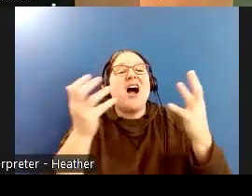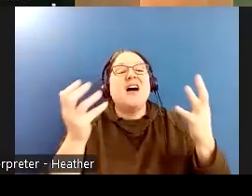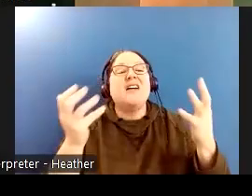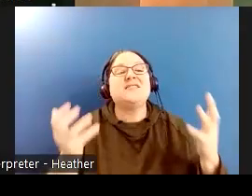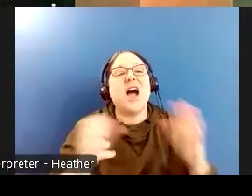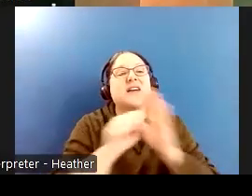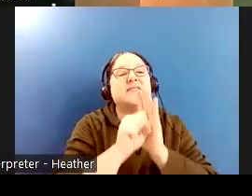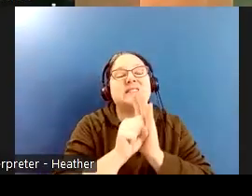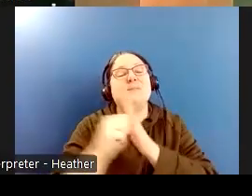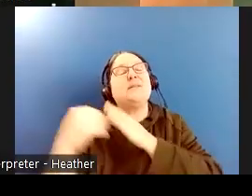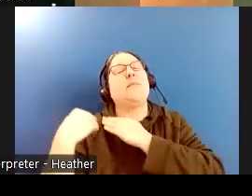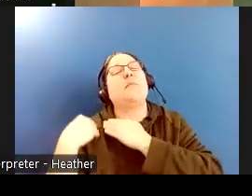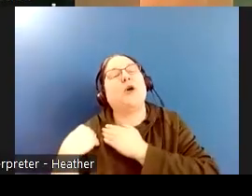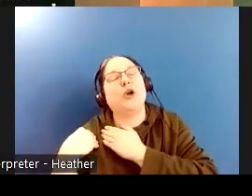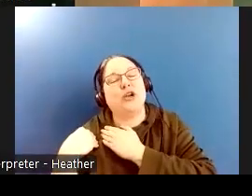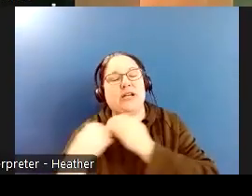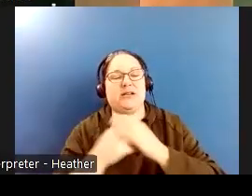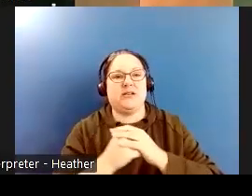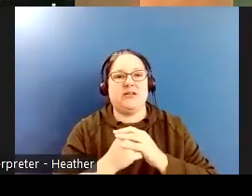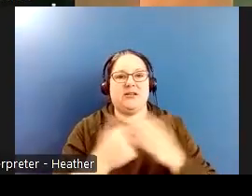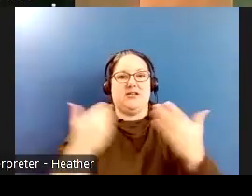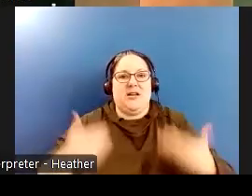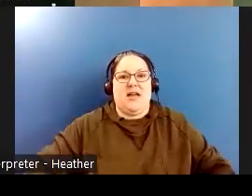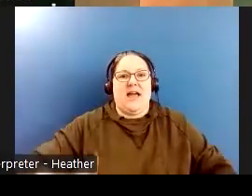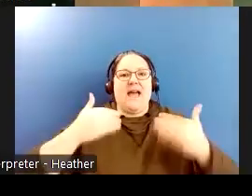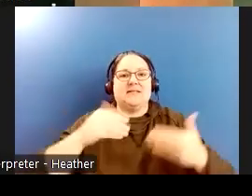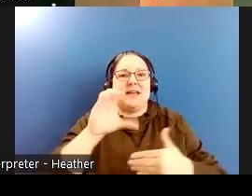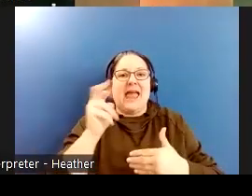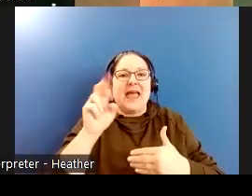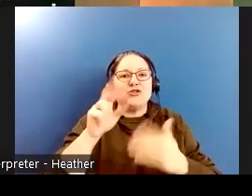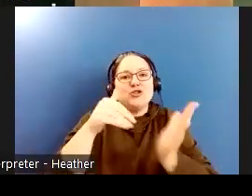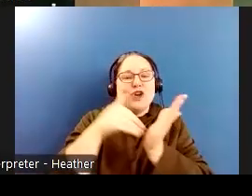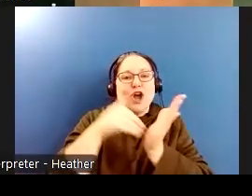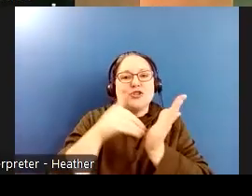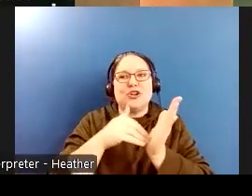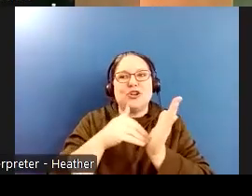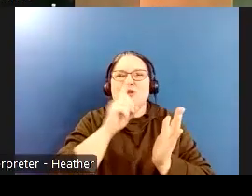oncologist what one of the things that's sort of very strange is that you learn all about oncology